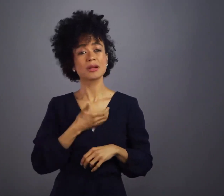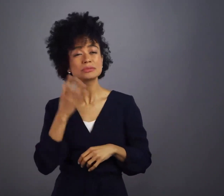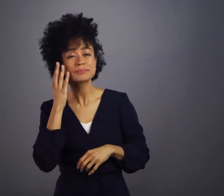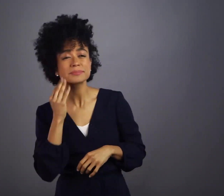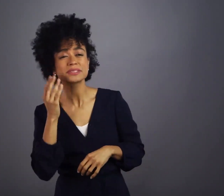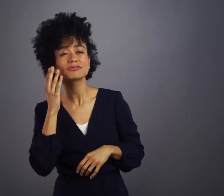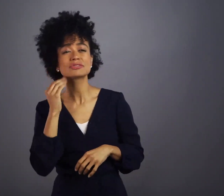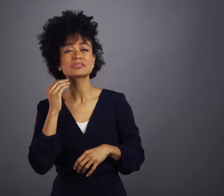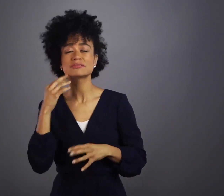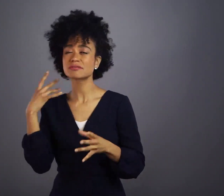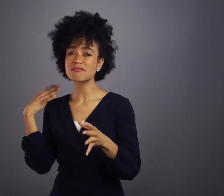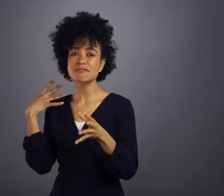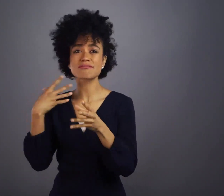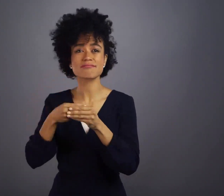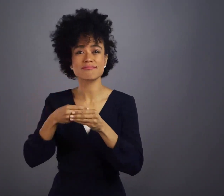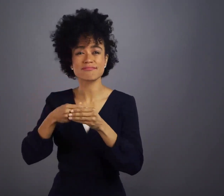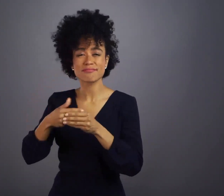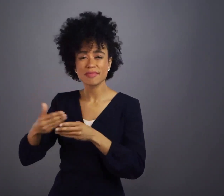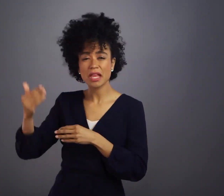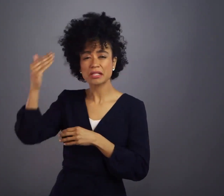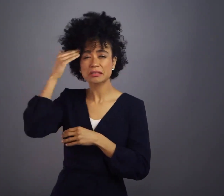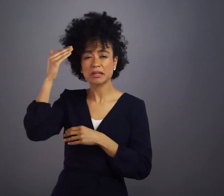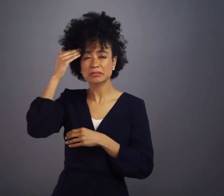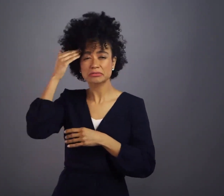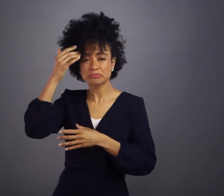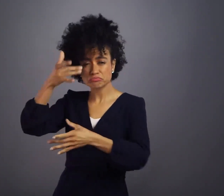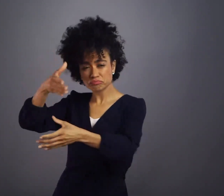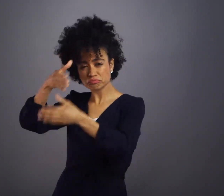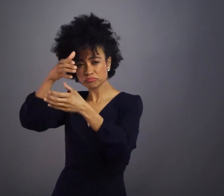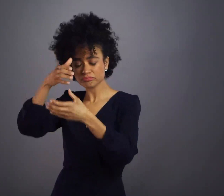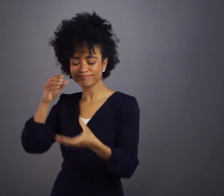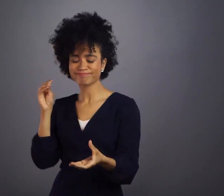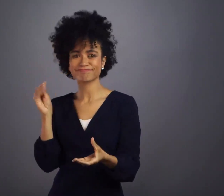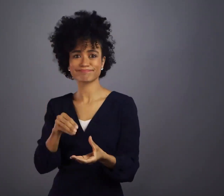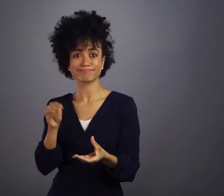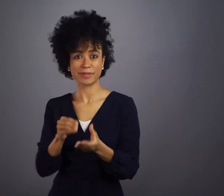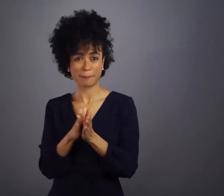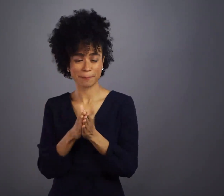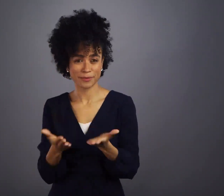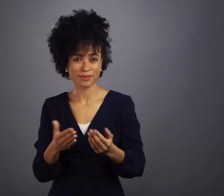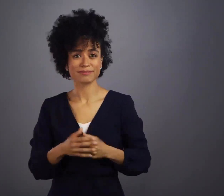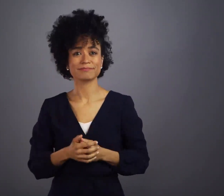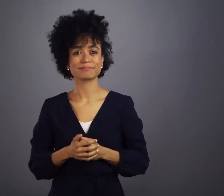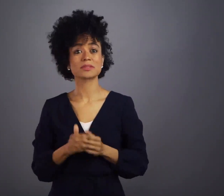We shall bring to the task our combined experience and knowledge.